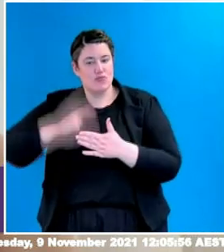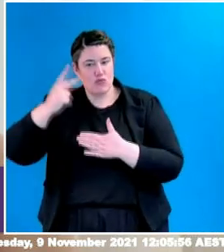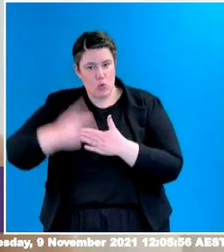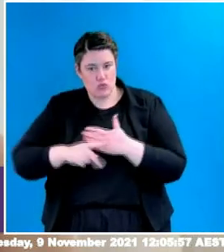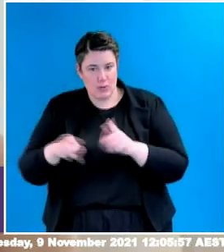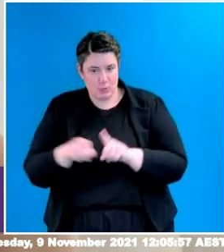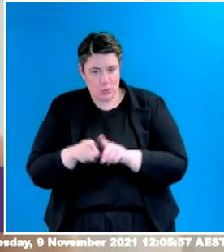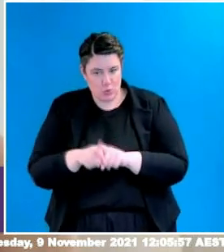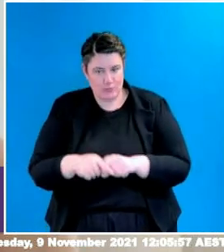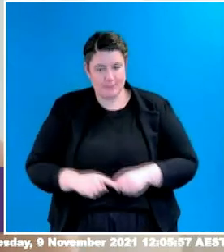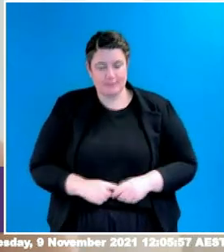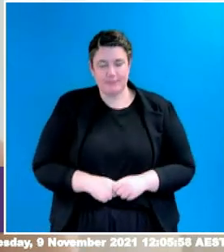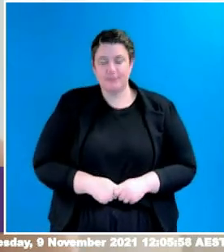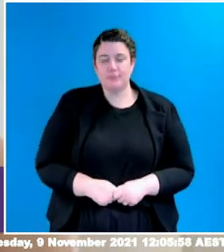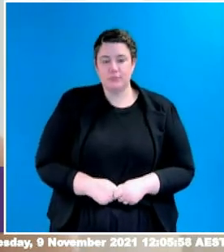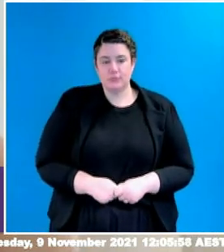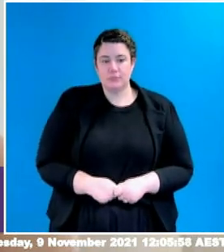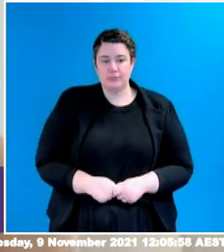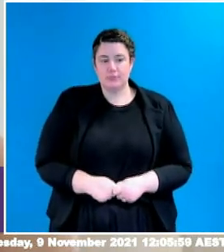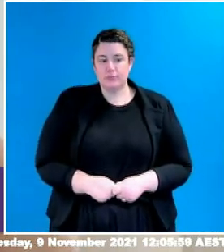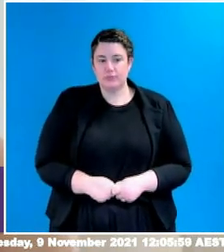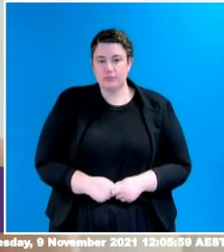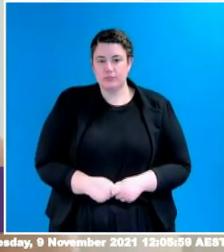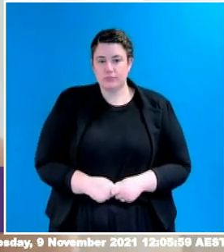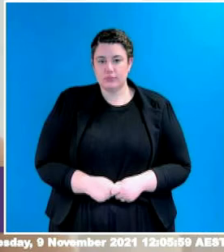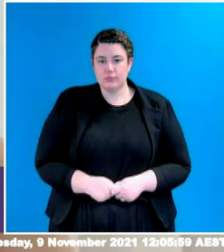One of the issues we have heard in the work of the Royal